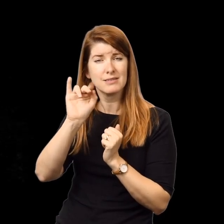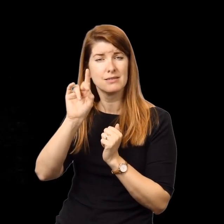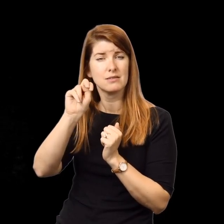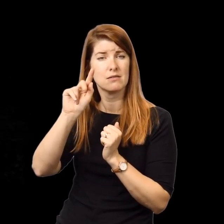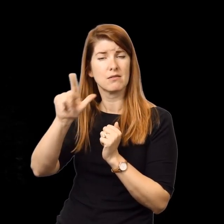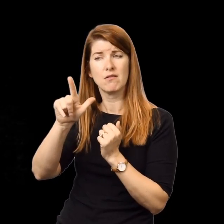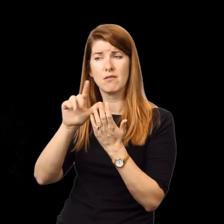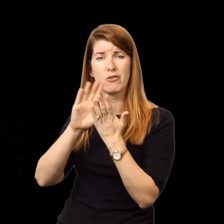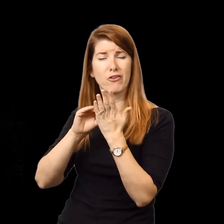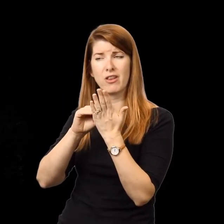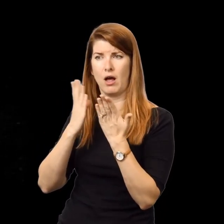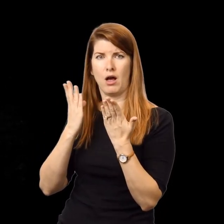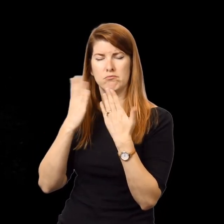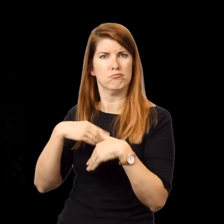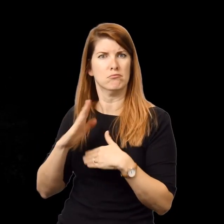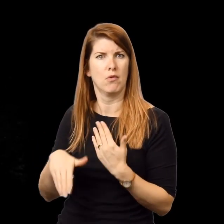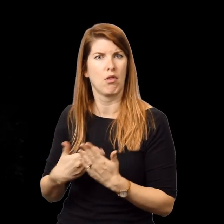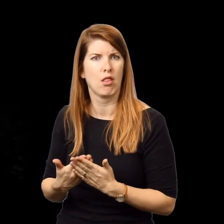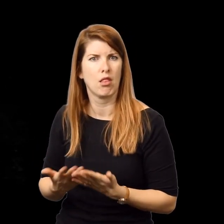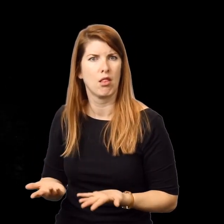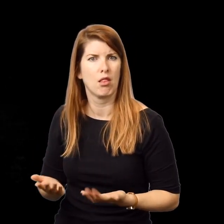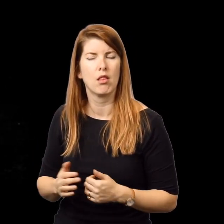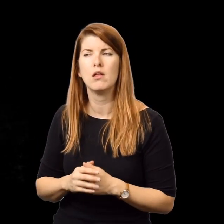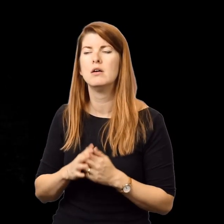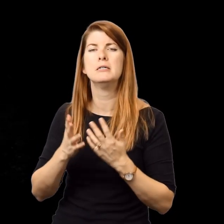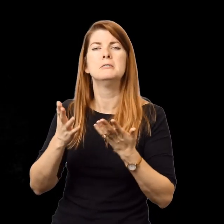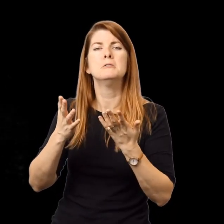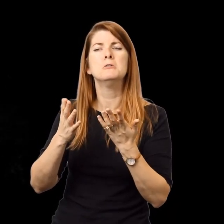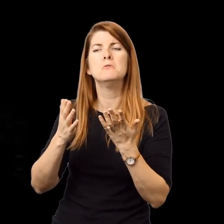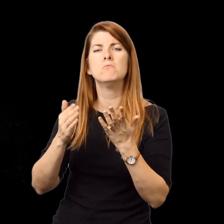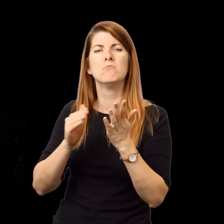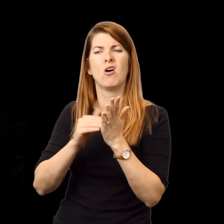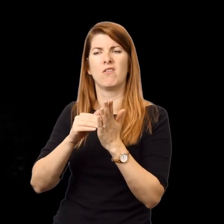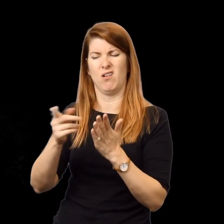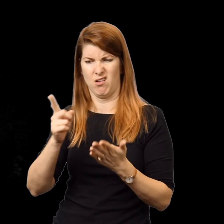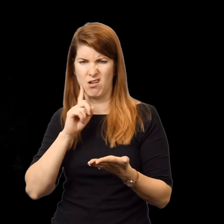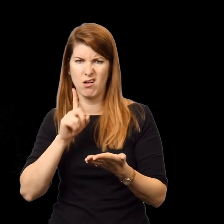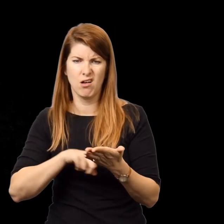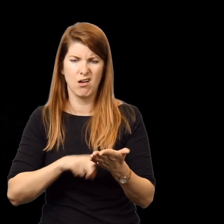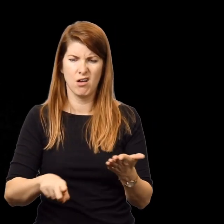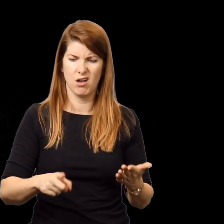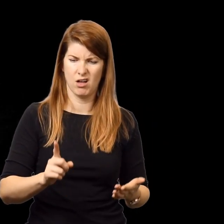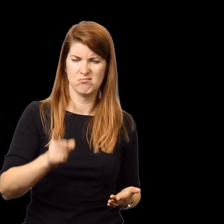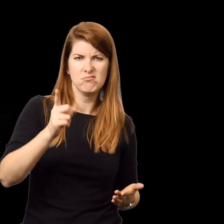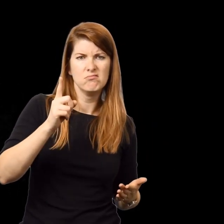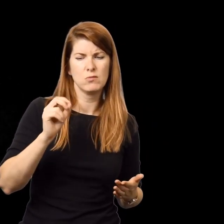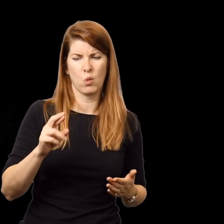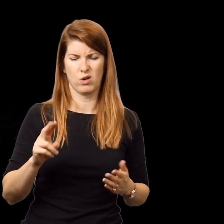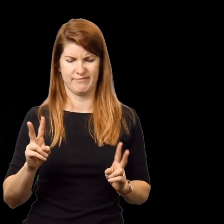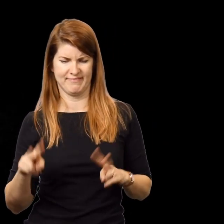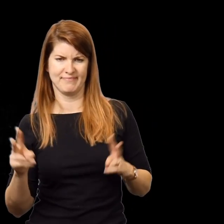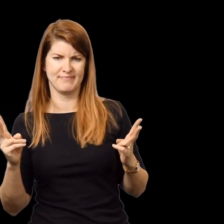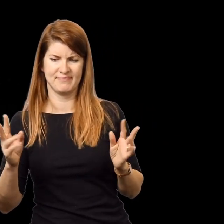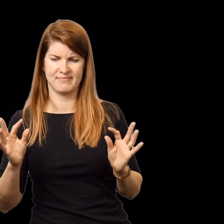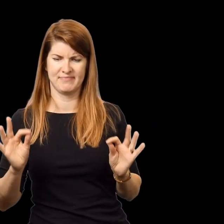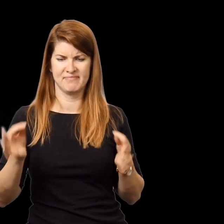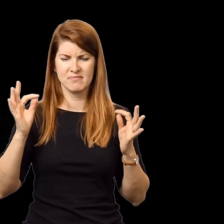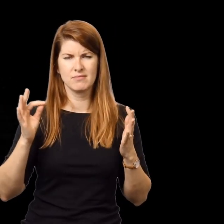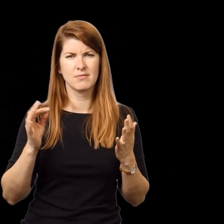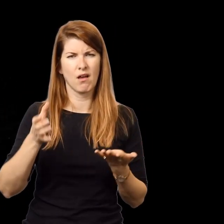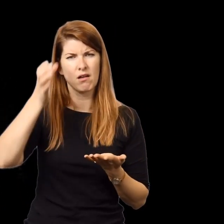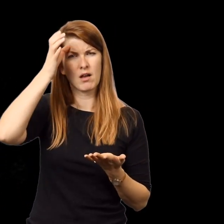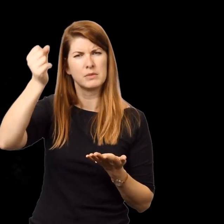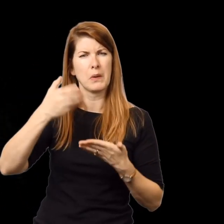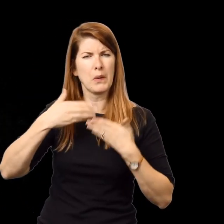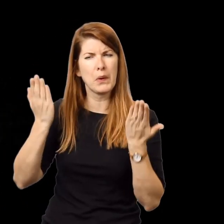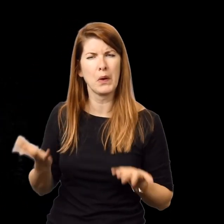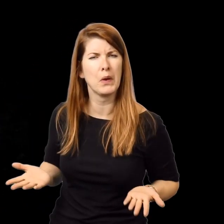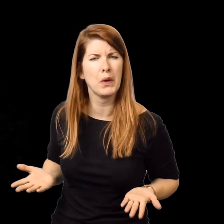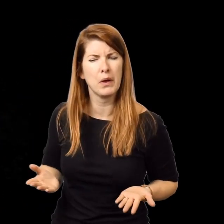they miss out on all of that, and they often get criticized or judged as not having common sense.